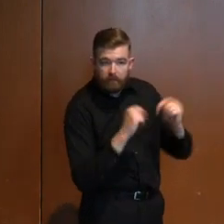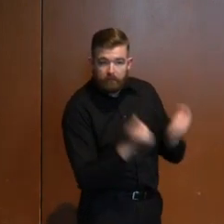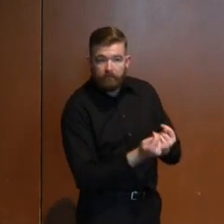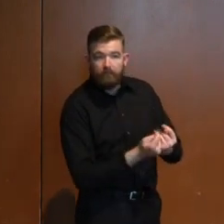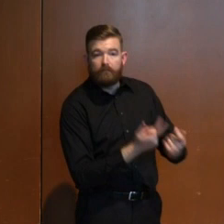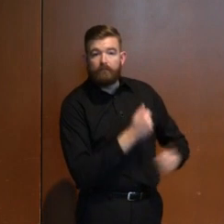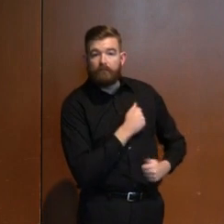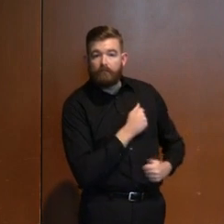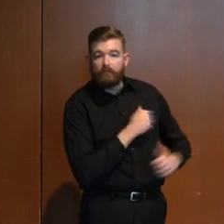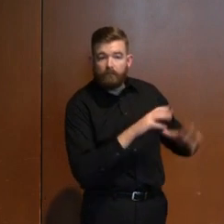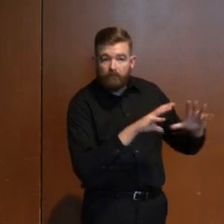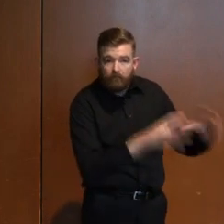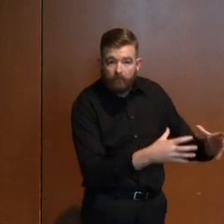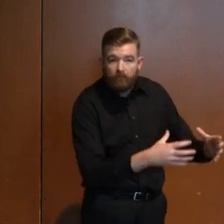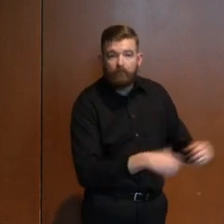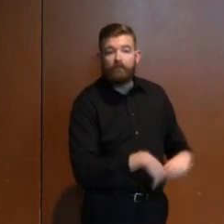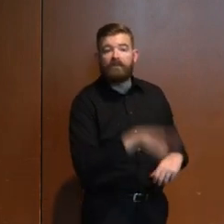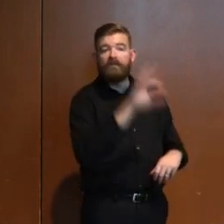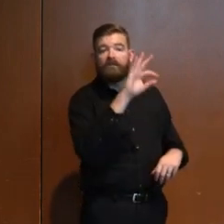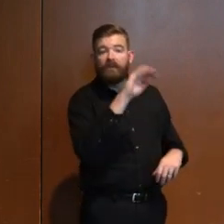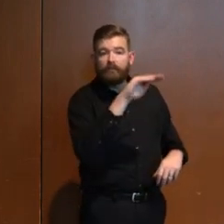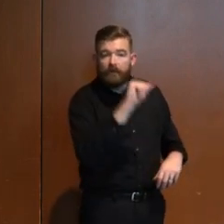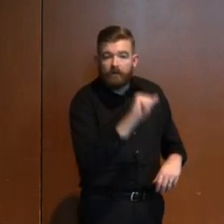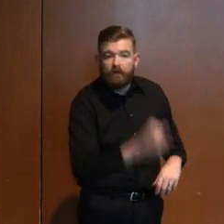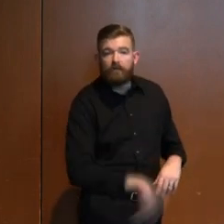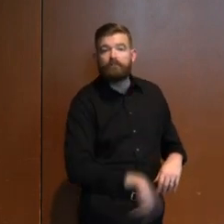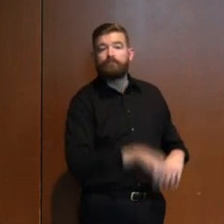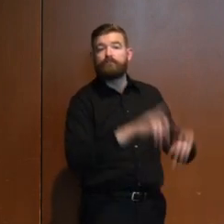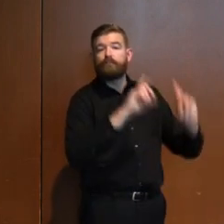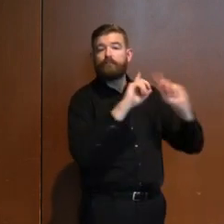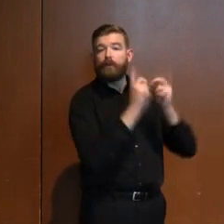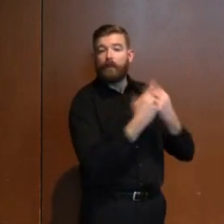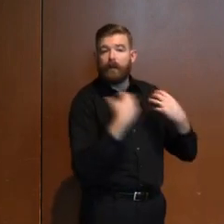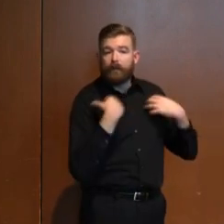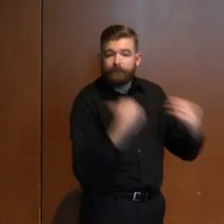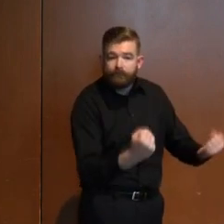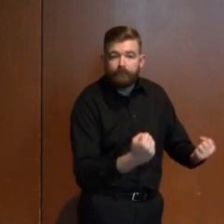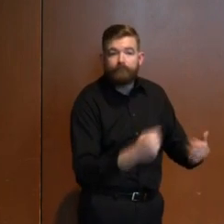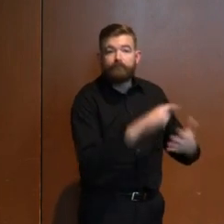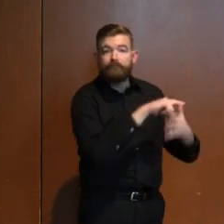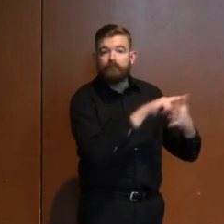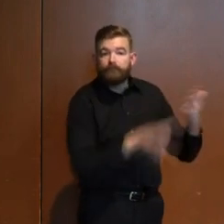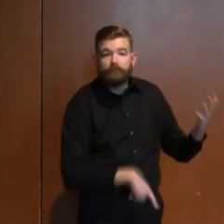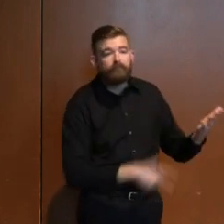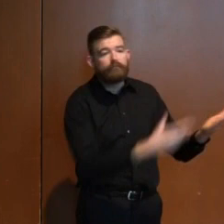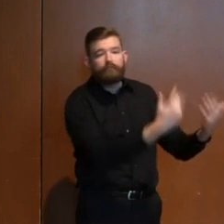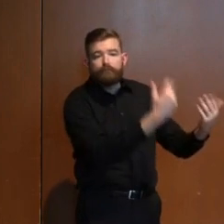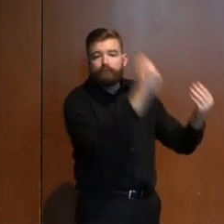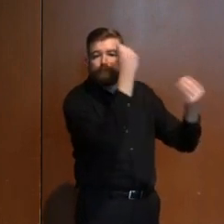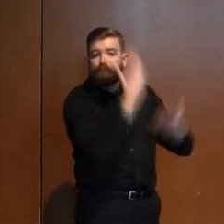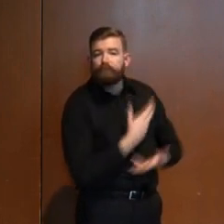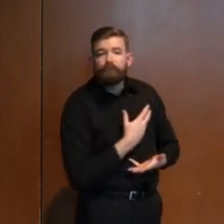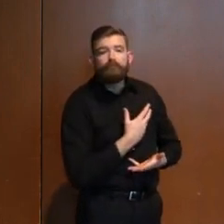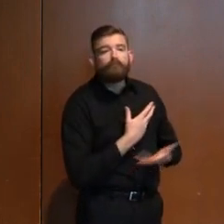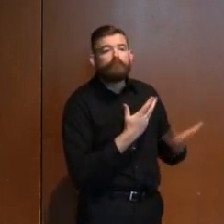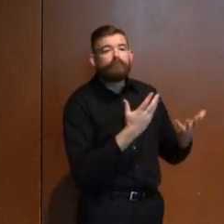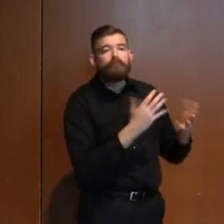I WOULD LIKE TO TURN TO COLONEL PAT CALLAHAN TO TALK ABOUT HOW HE AND HIS TEAM AND THE ARMY CORP.